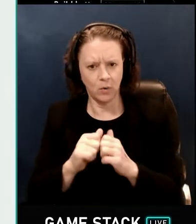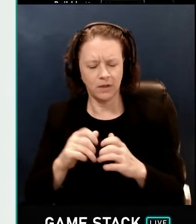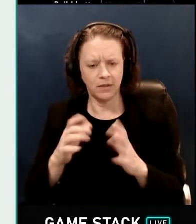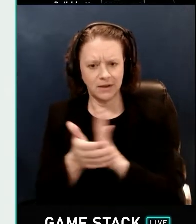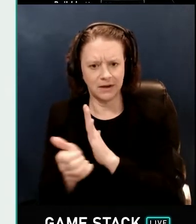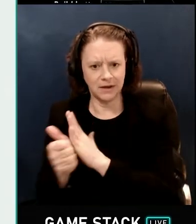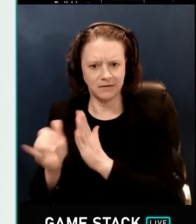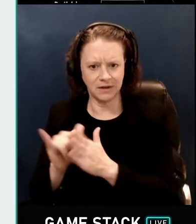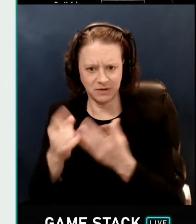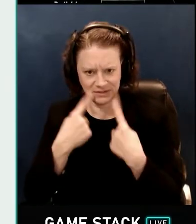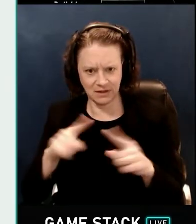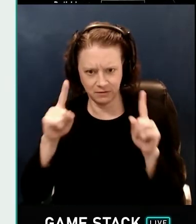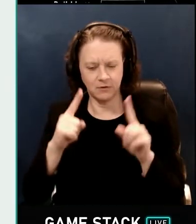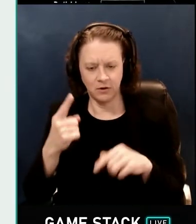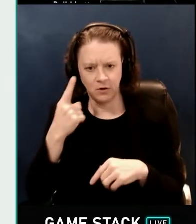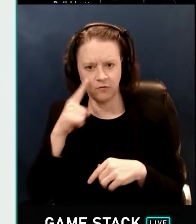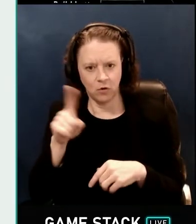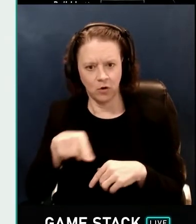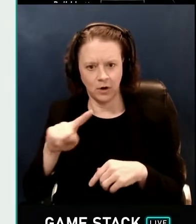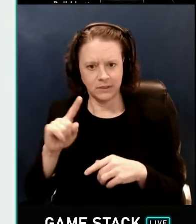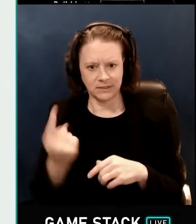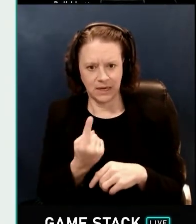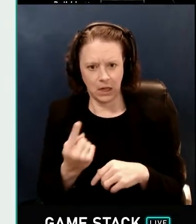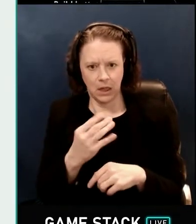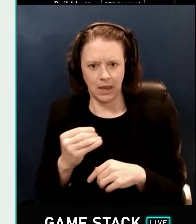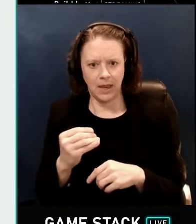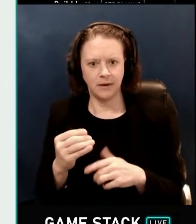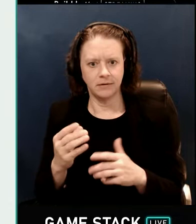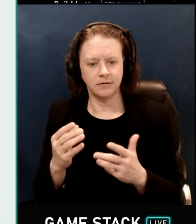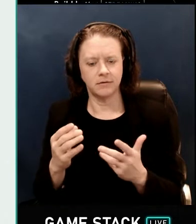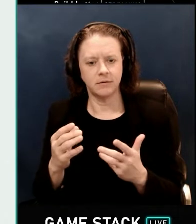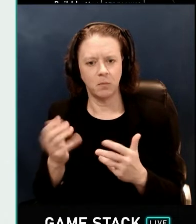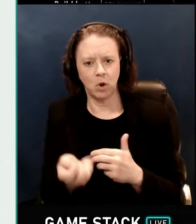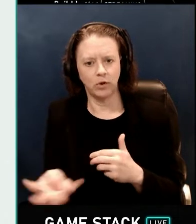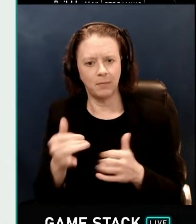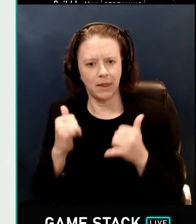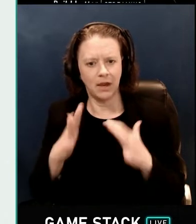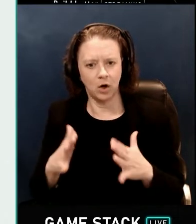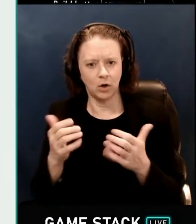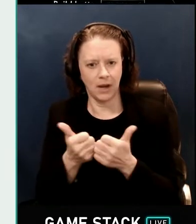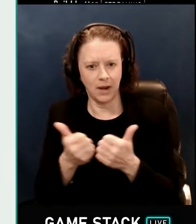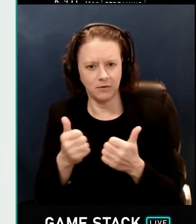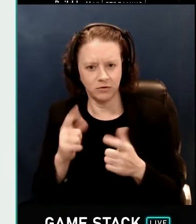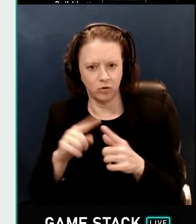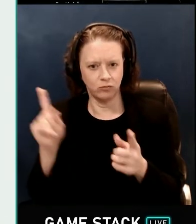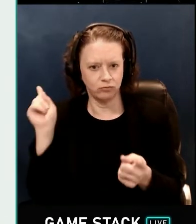for mitigating latency, and then incorporate stream measurement and metadata API's to cover the whole picture.